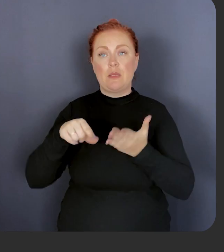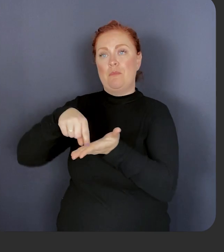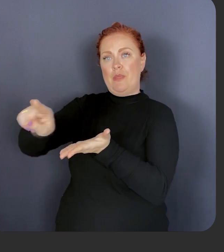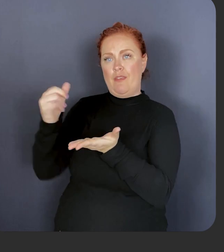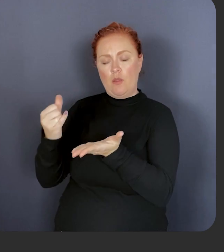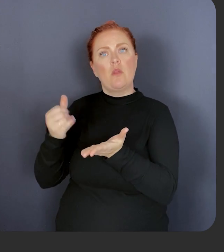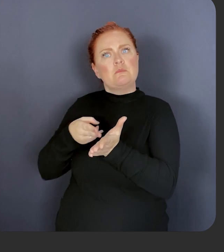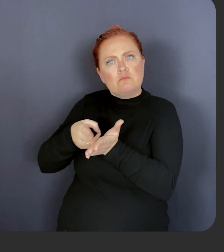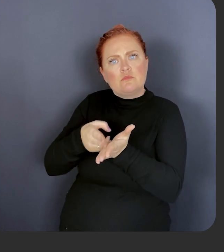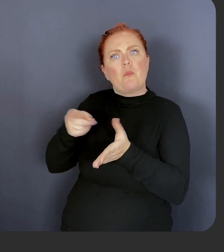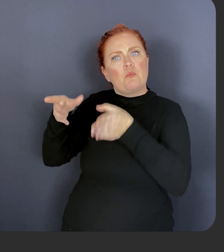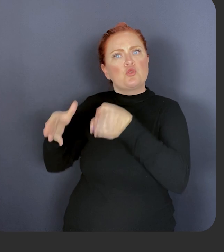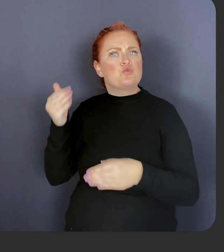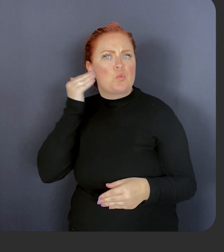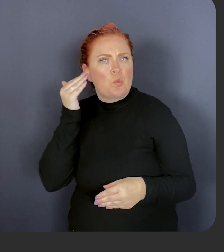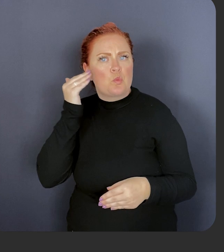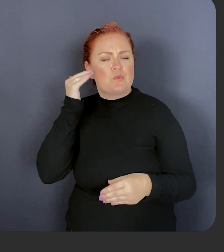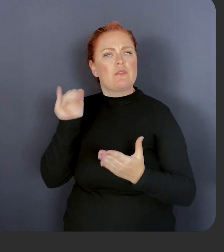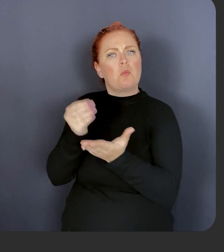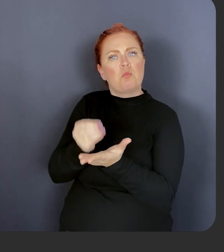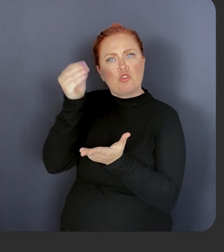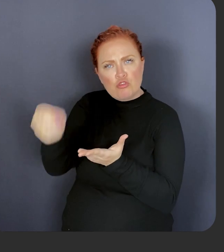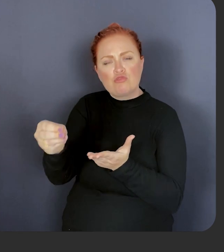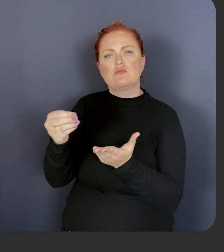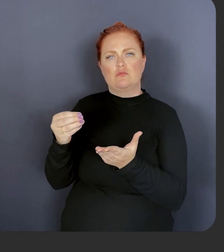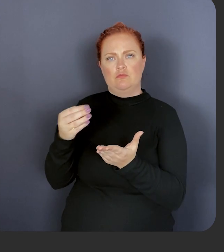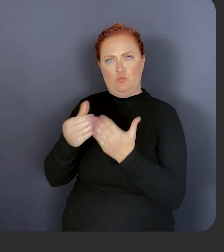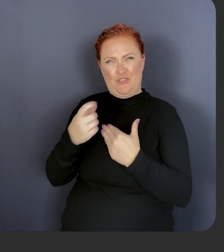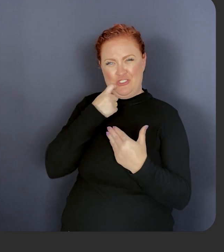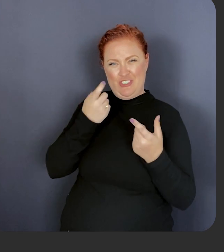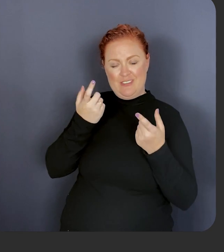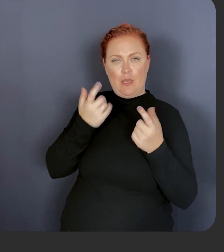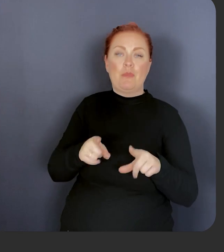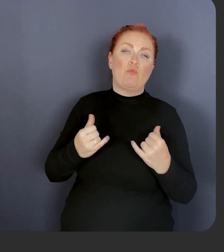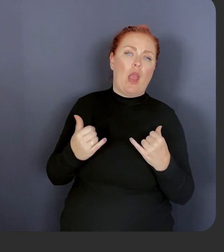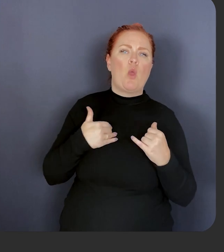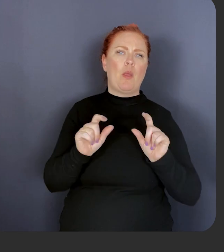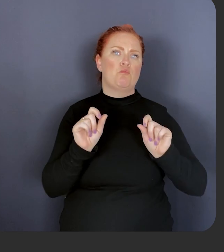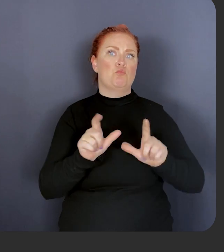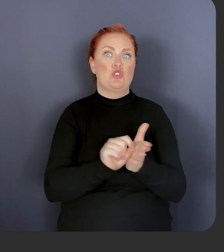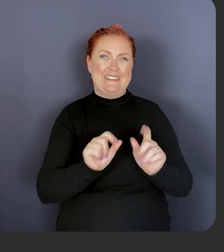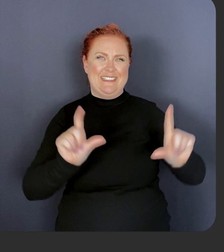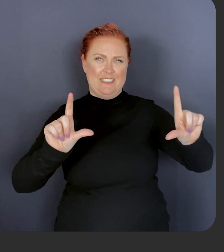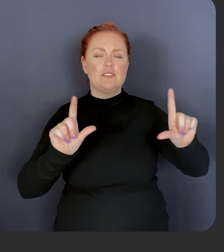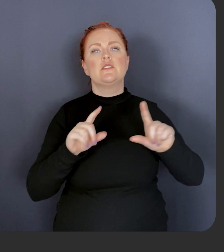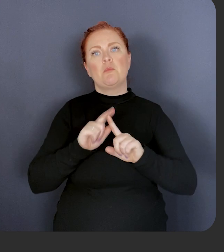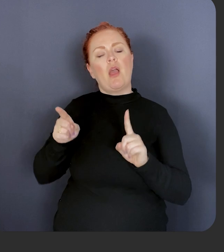I want to make sure that this payment or this purchase, that I'm just console printing for now, is announced to the user so that they